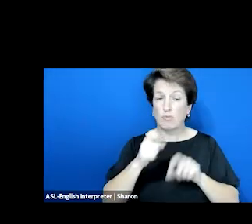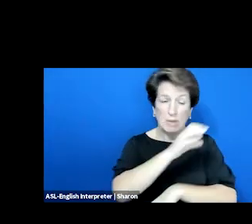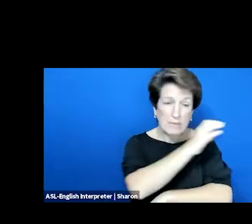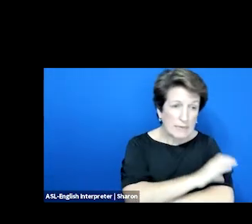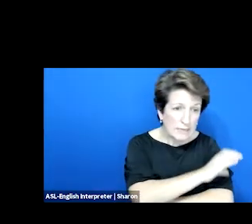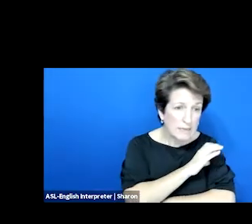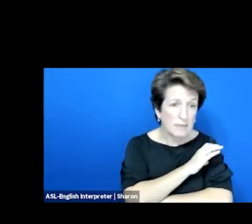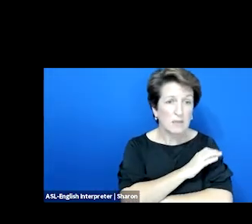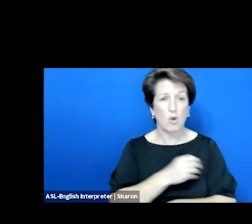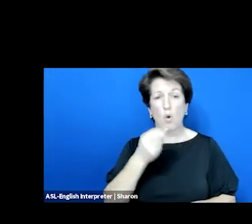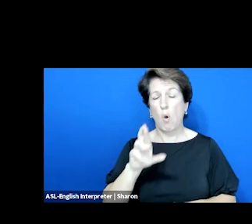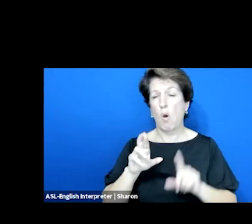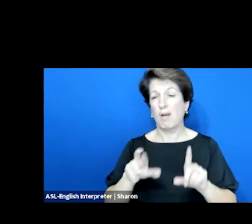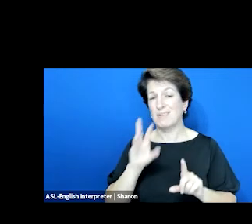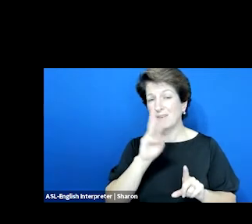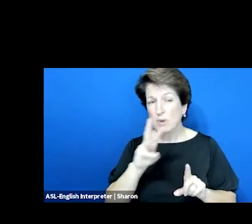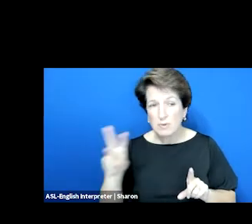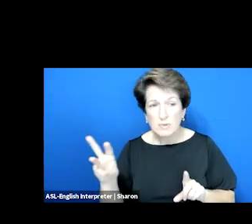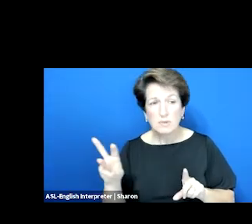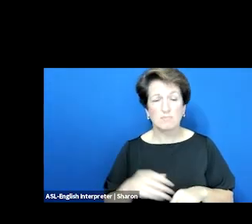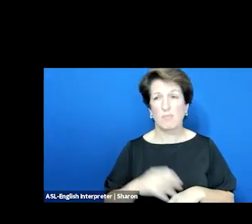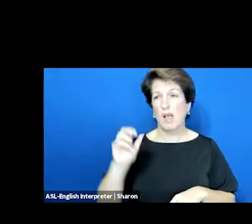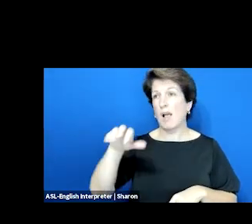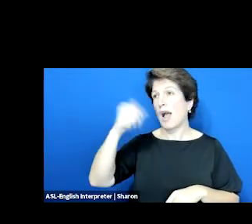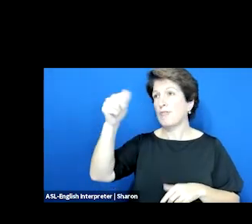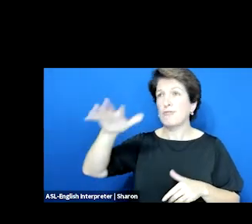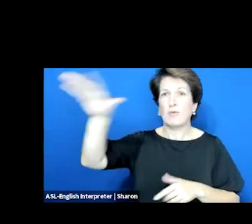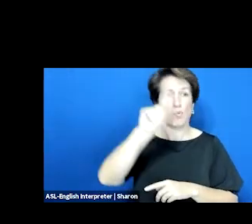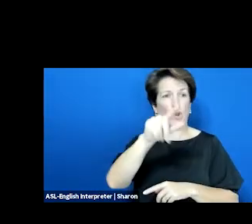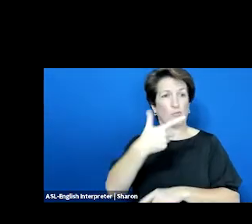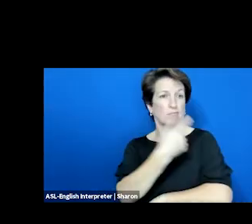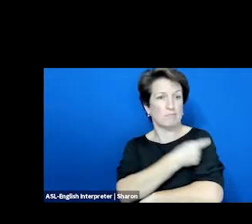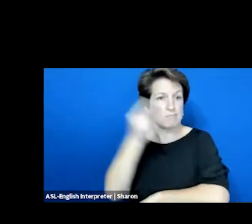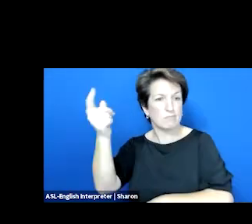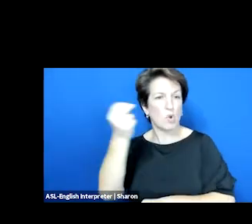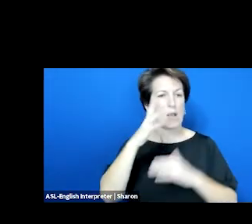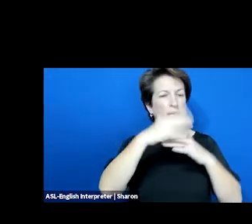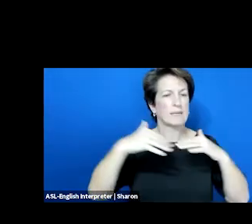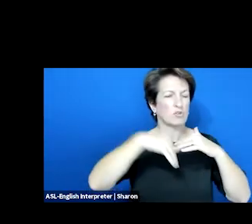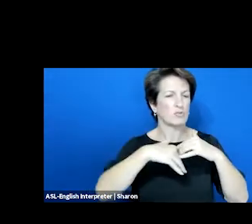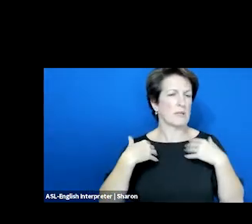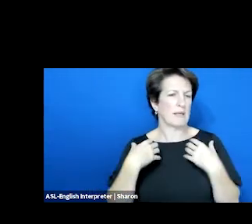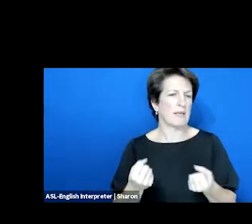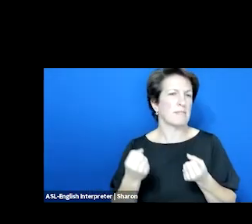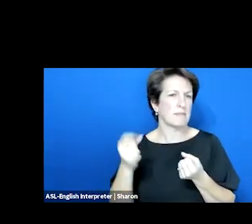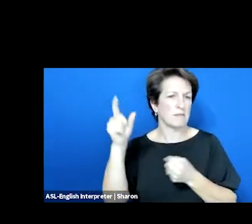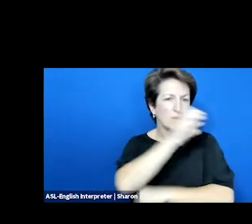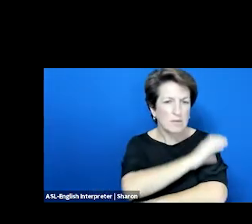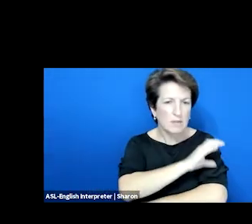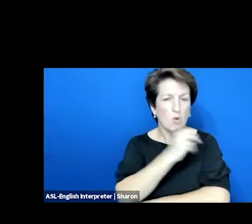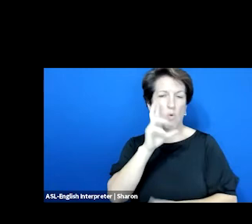name, date of vaccination, and brand of